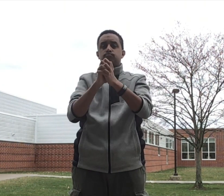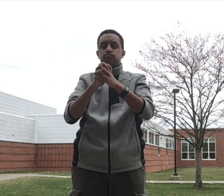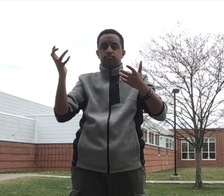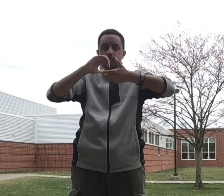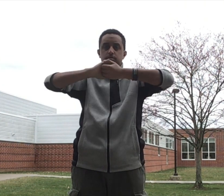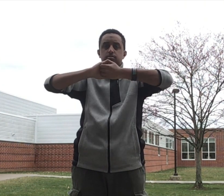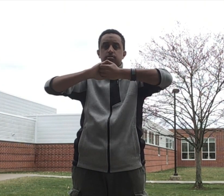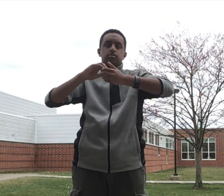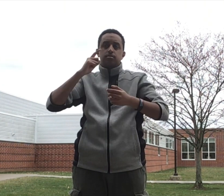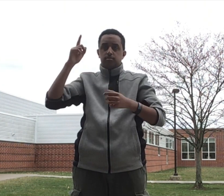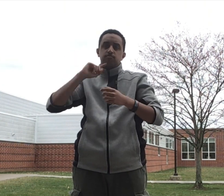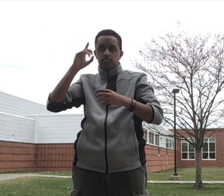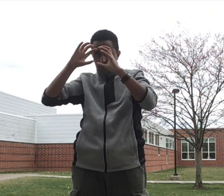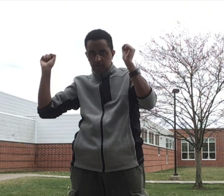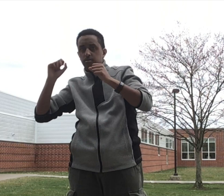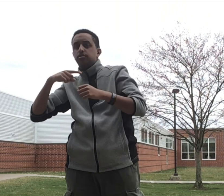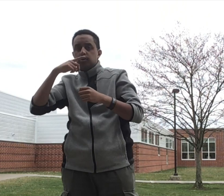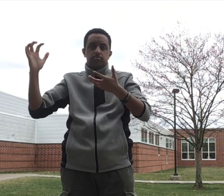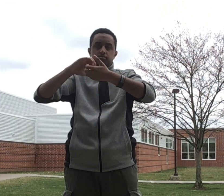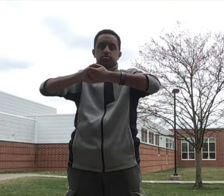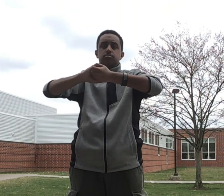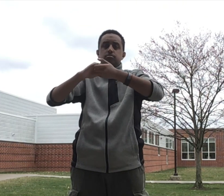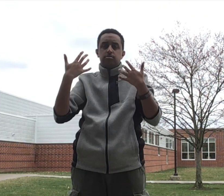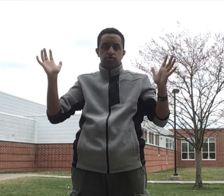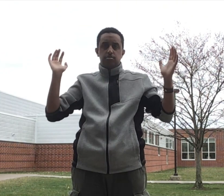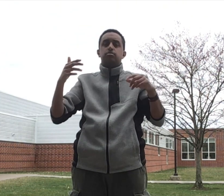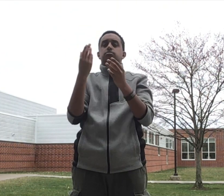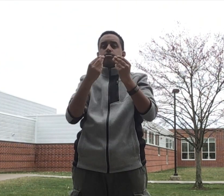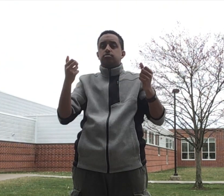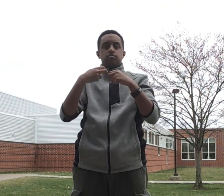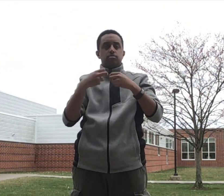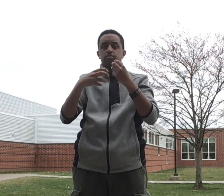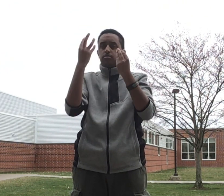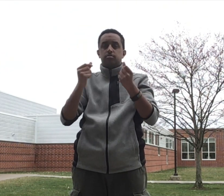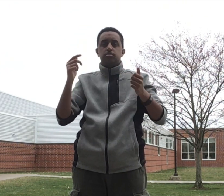big deal for Deaf rights. They had solved a huge problem and that was worth celebrating